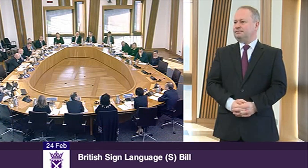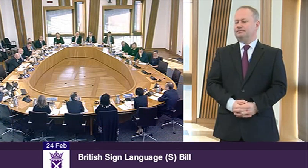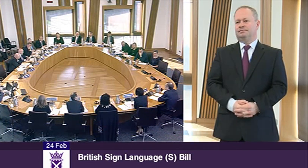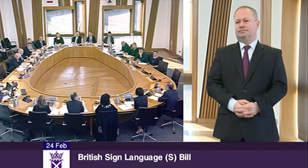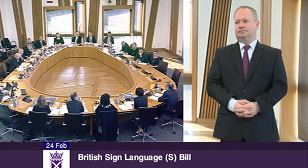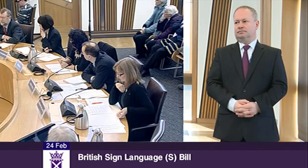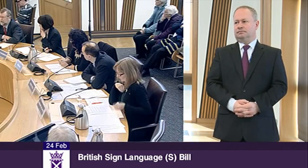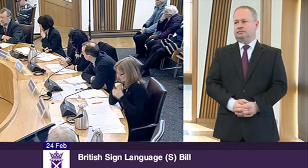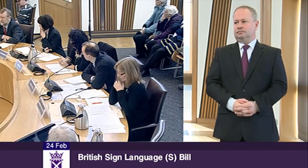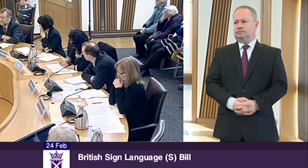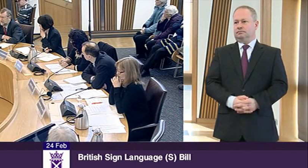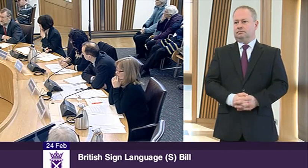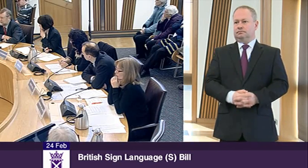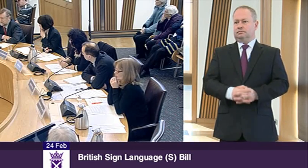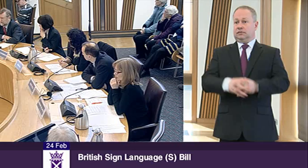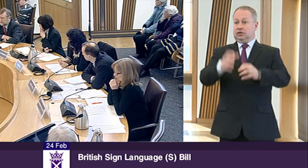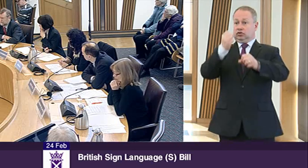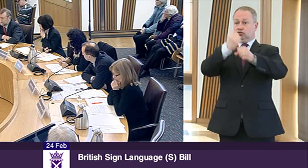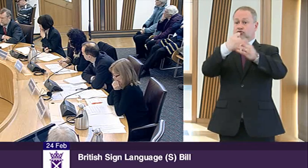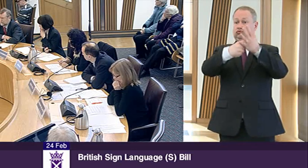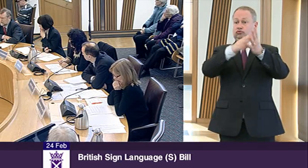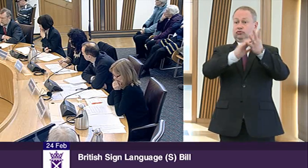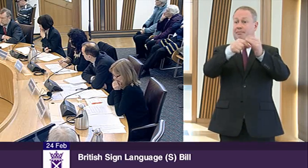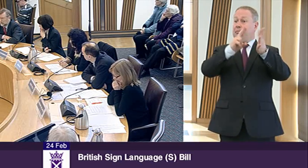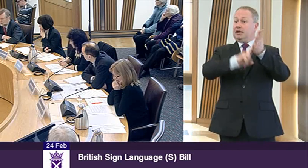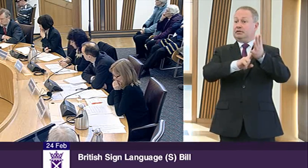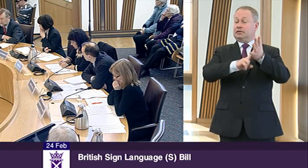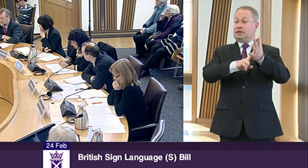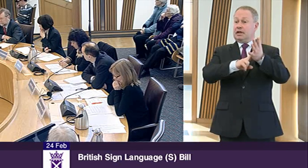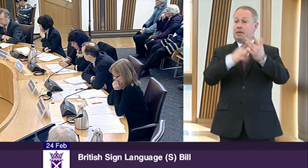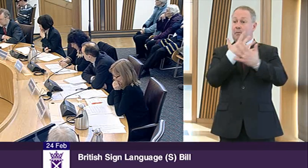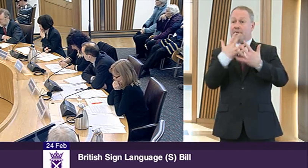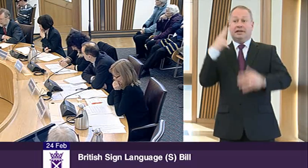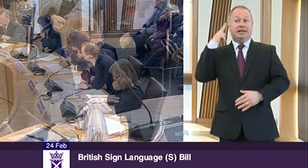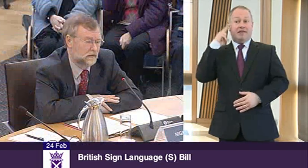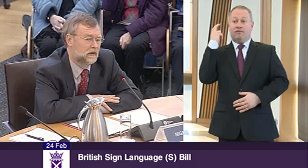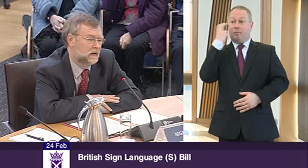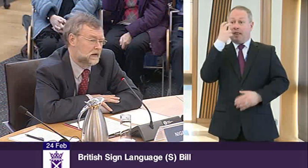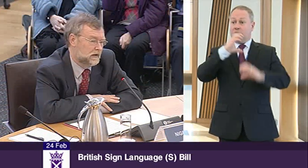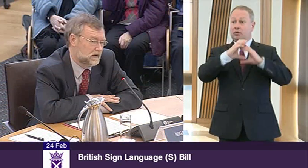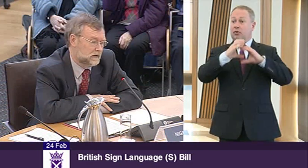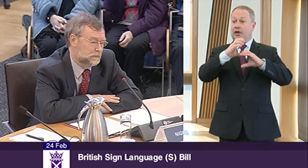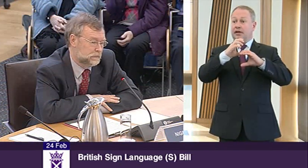Nigel Firth: We have no deafblind communicator in Grampian. We had one deafblind communicator